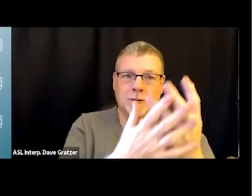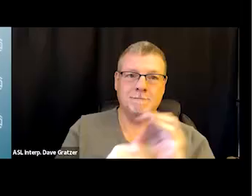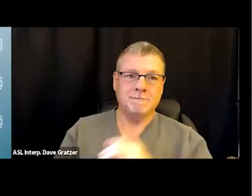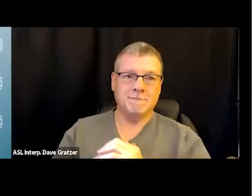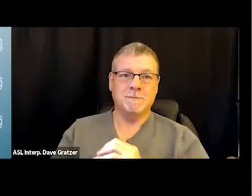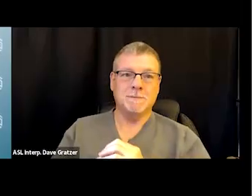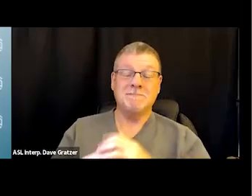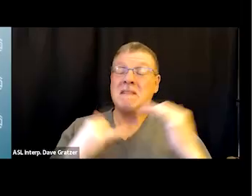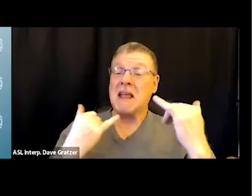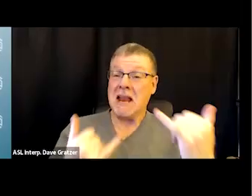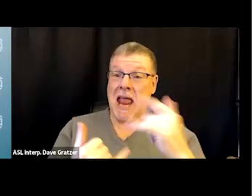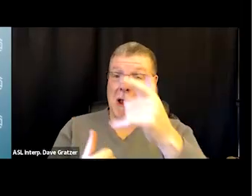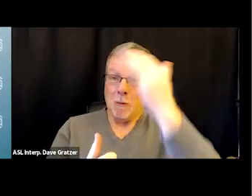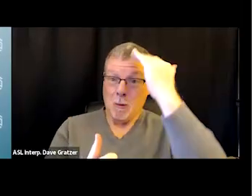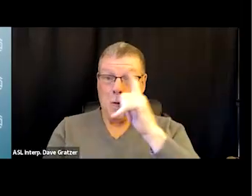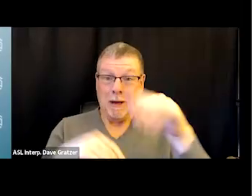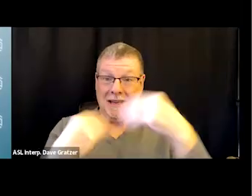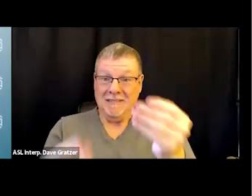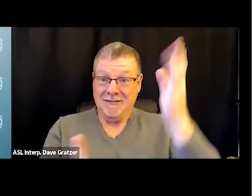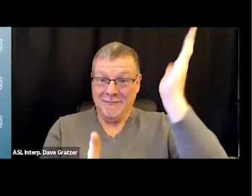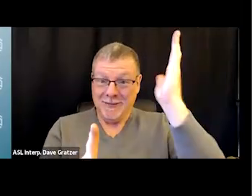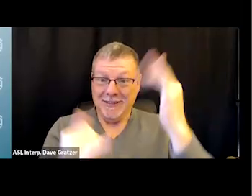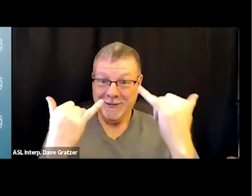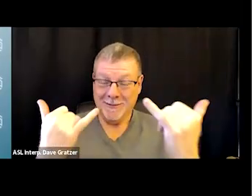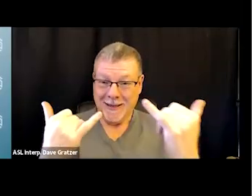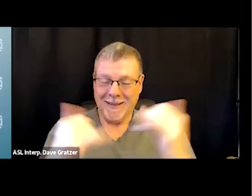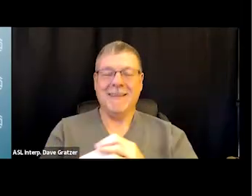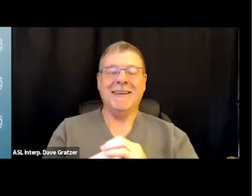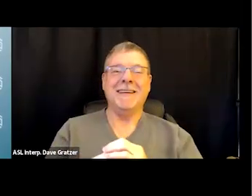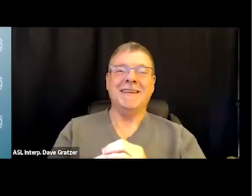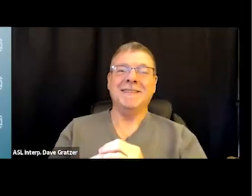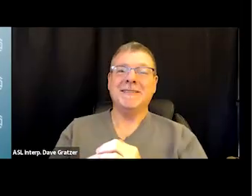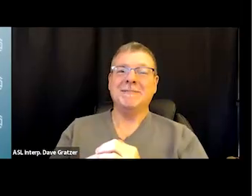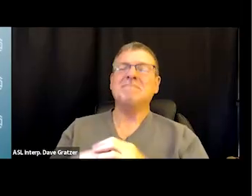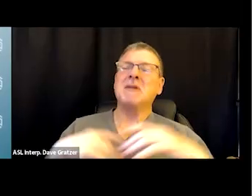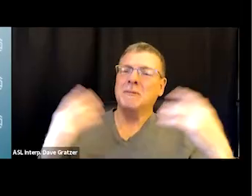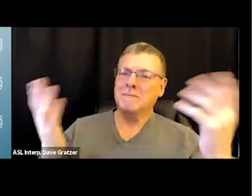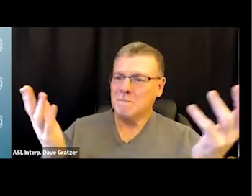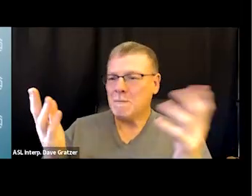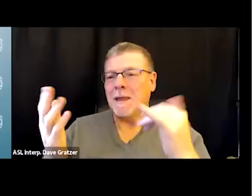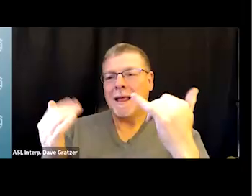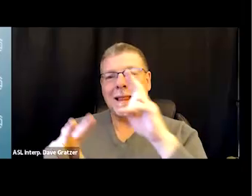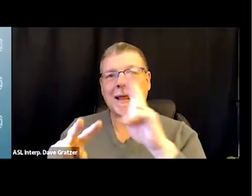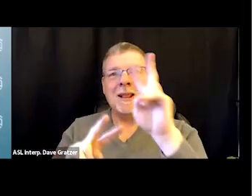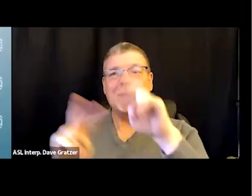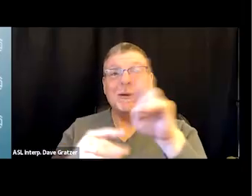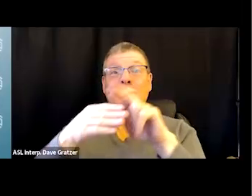So now you know who will be speaking and presenting to you today. So let's just take a look at the poll results and see who